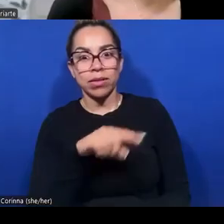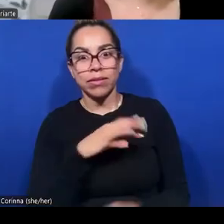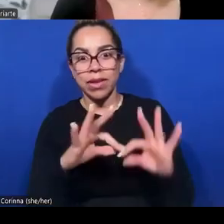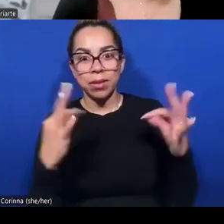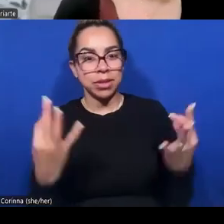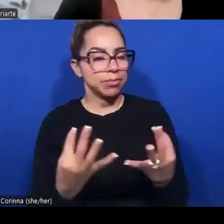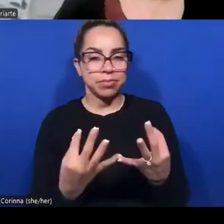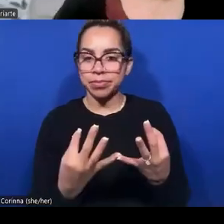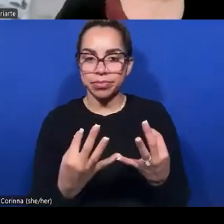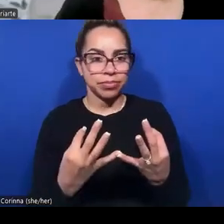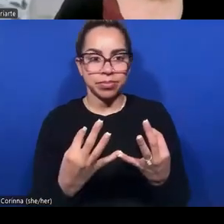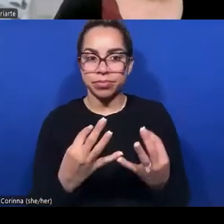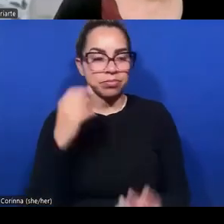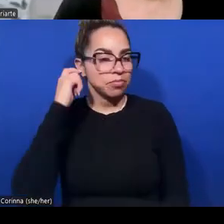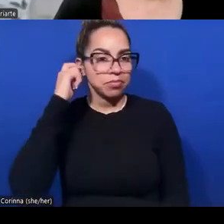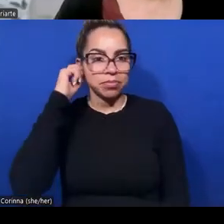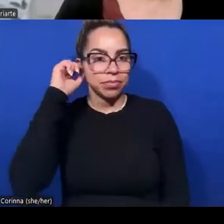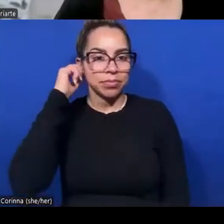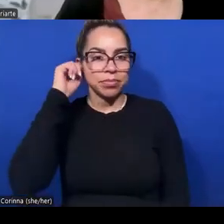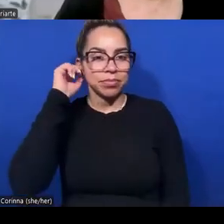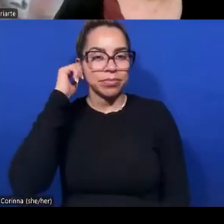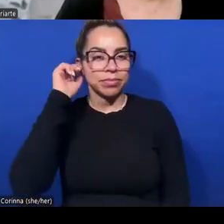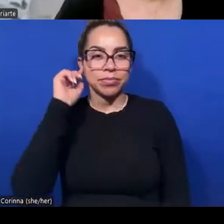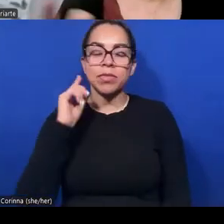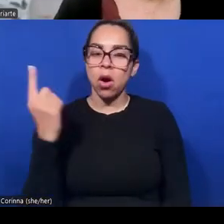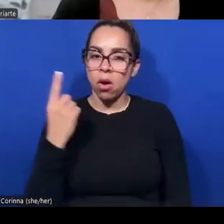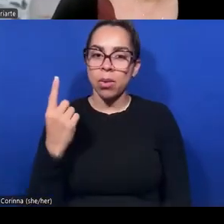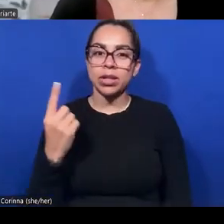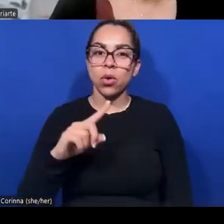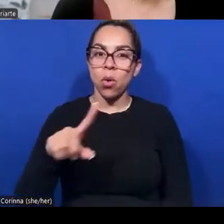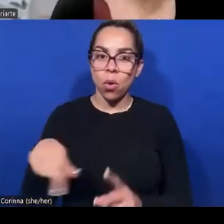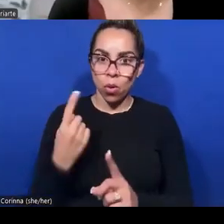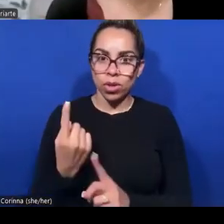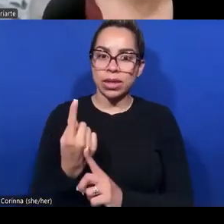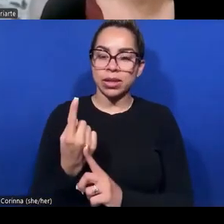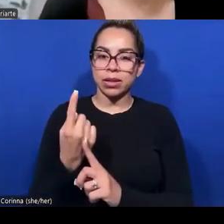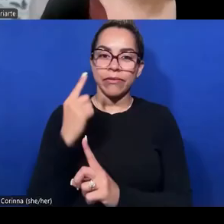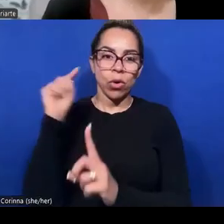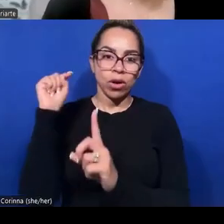Okay, so it's always to the expenses should be to benefit the person who owns the account.